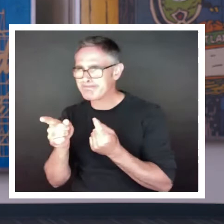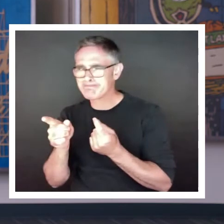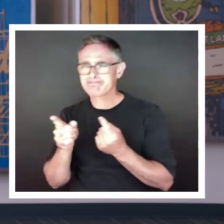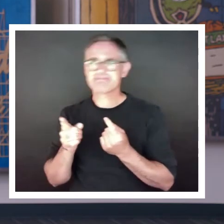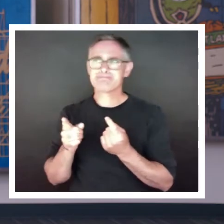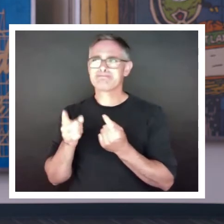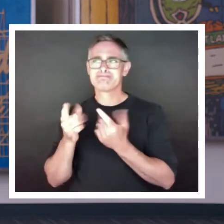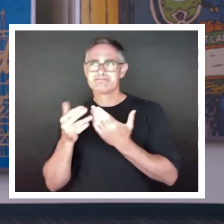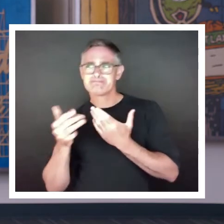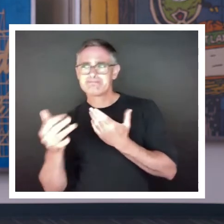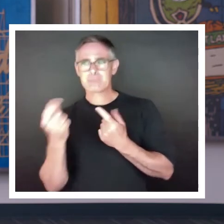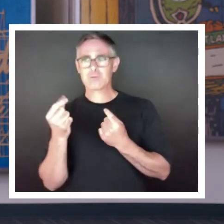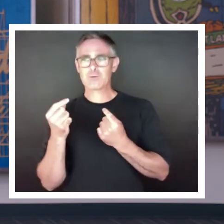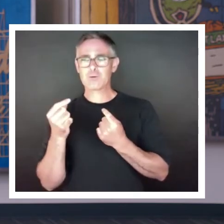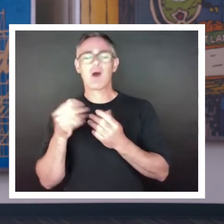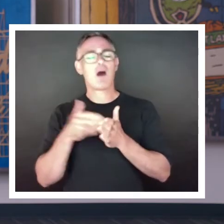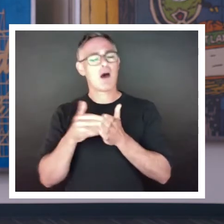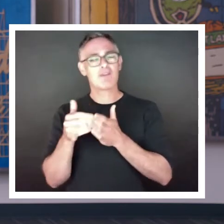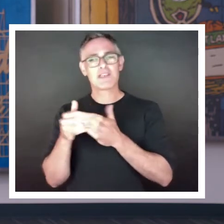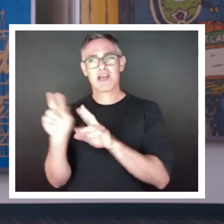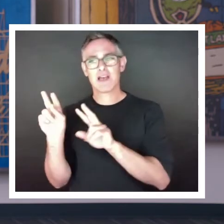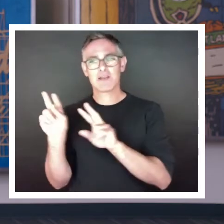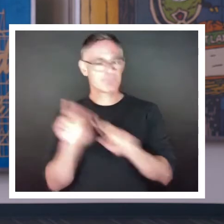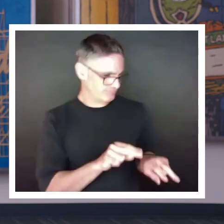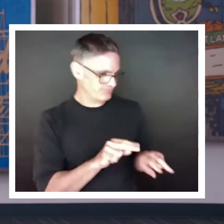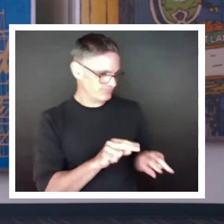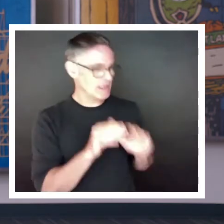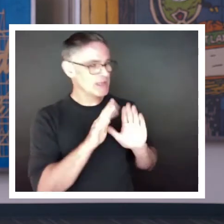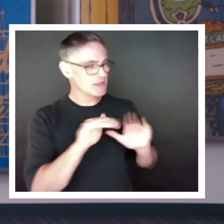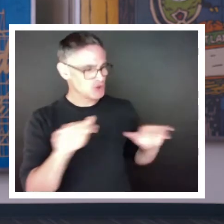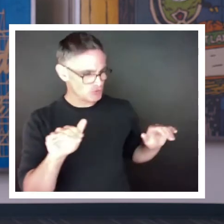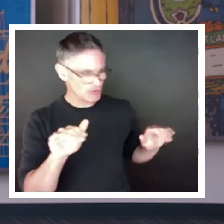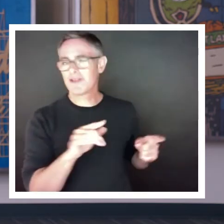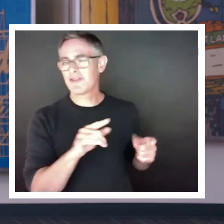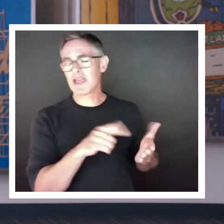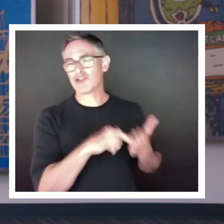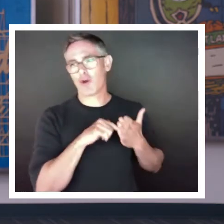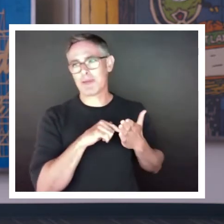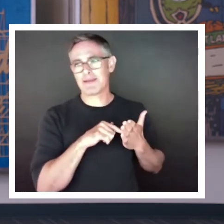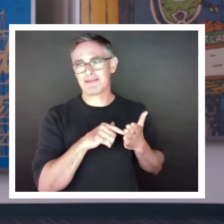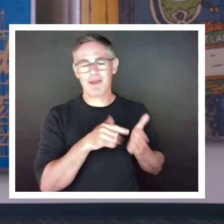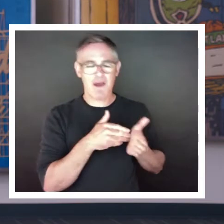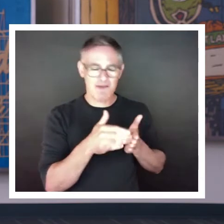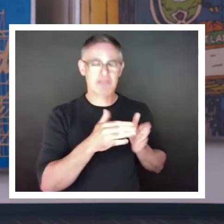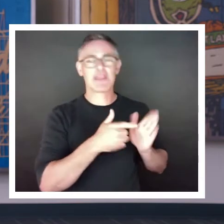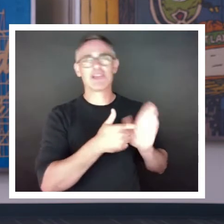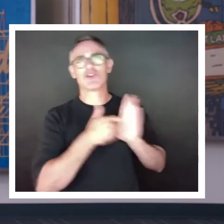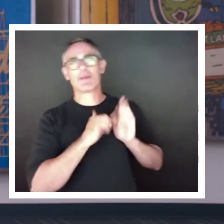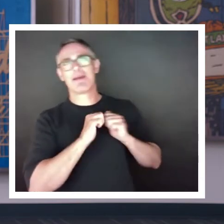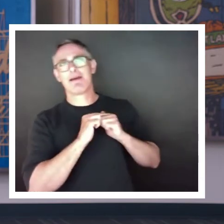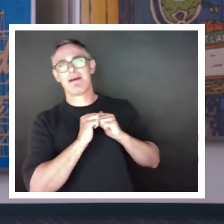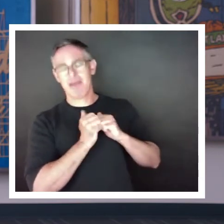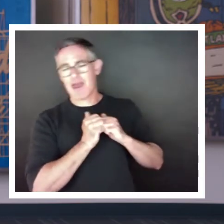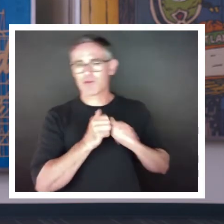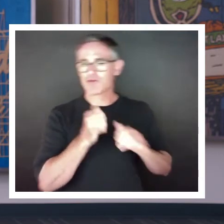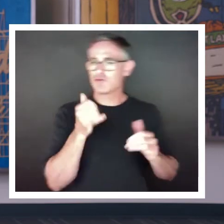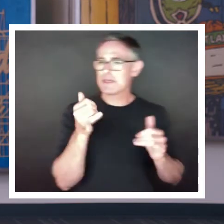I often turn to the children, they show me quite frequently, how to be playful and what really matters in the world,